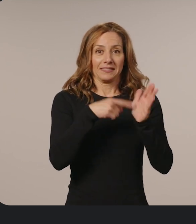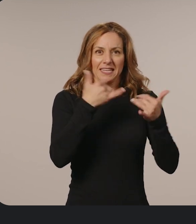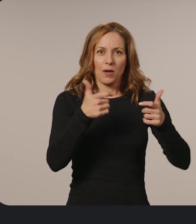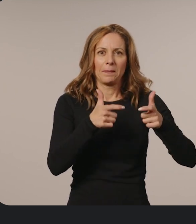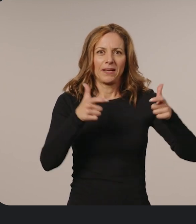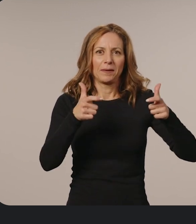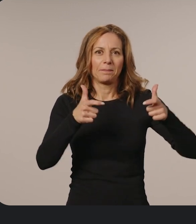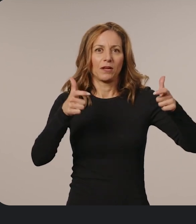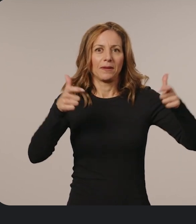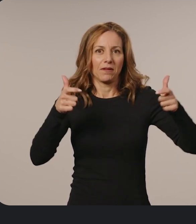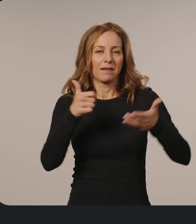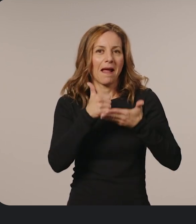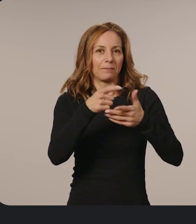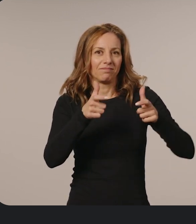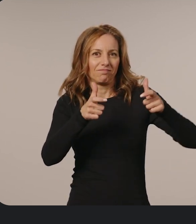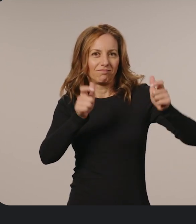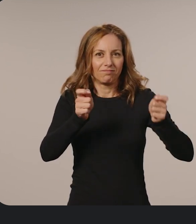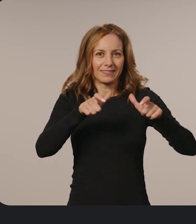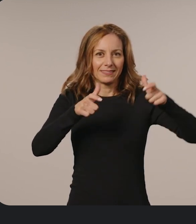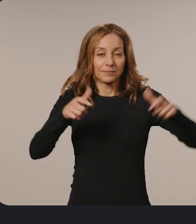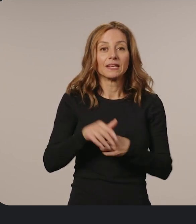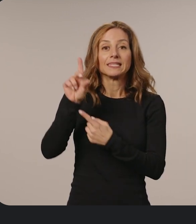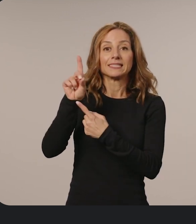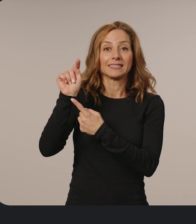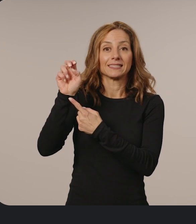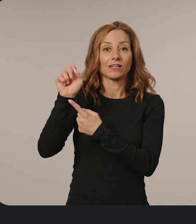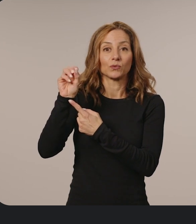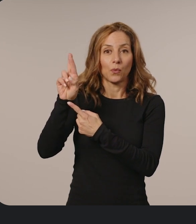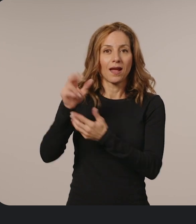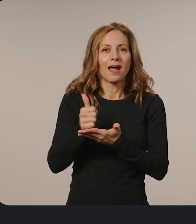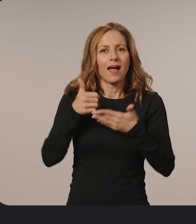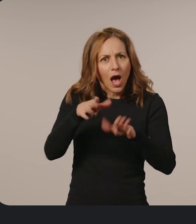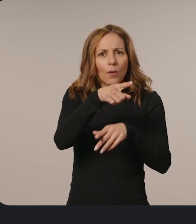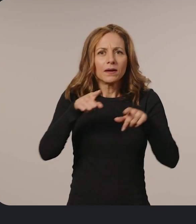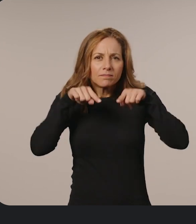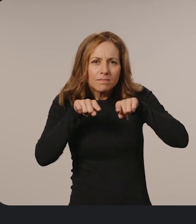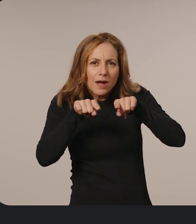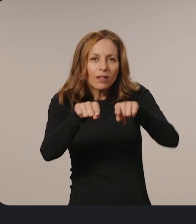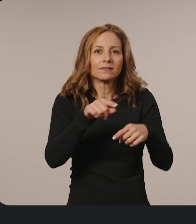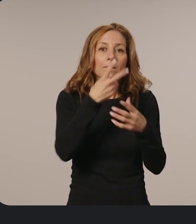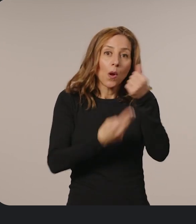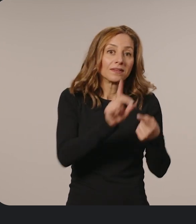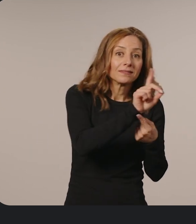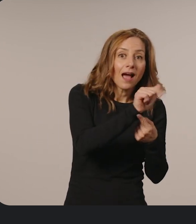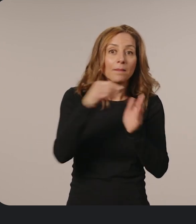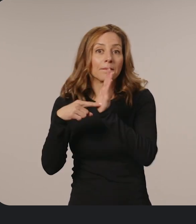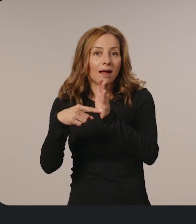On one hand, models are getting bigger and bigger. To help you scale, VTensor lets you parallelize both your data